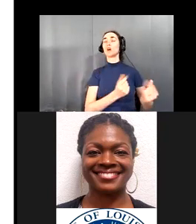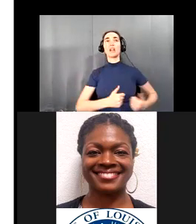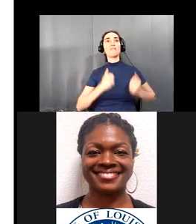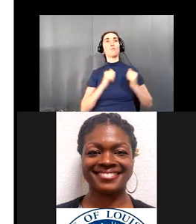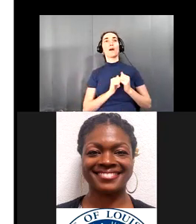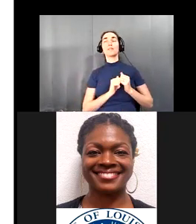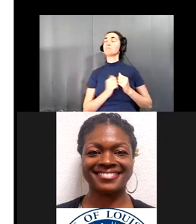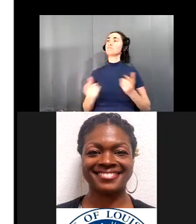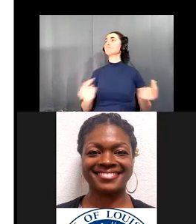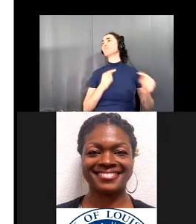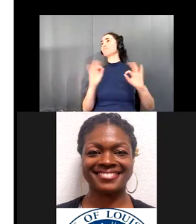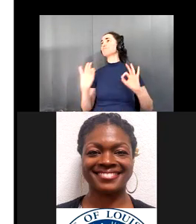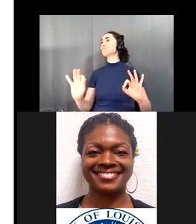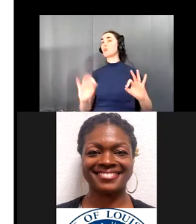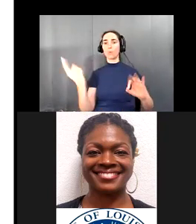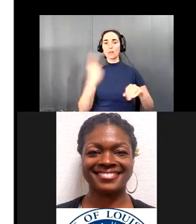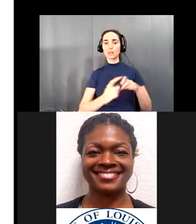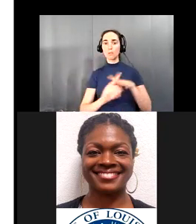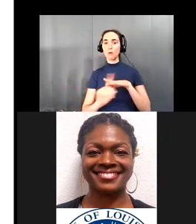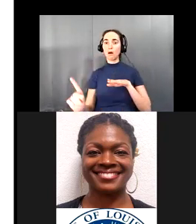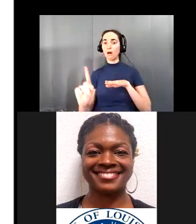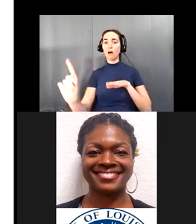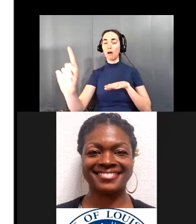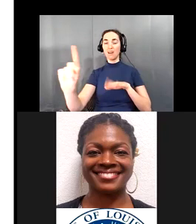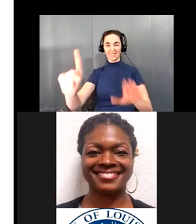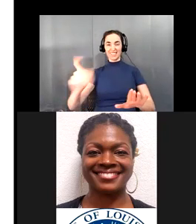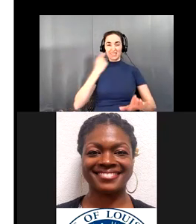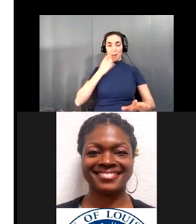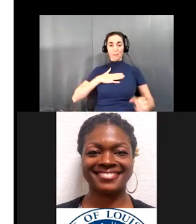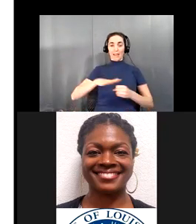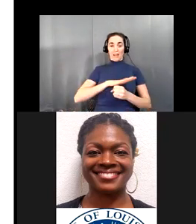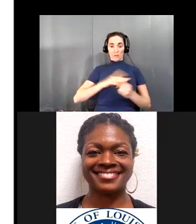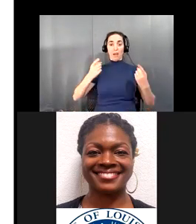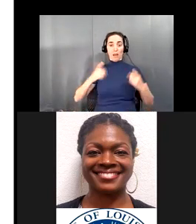off for this just happened not too long ago in my local area, and they had never left